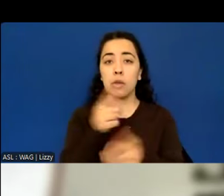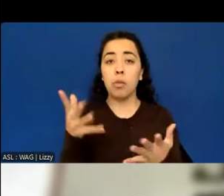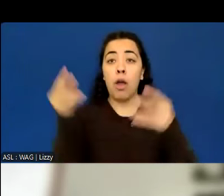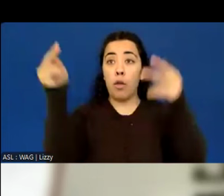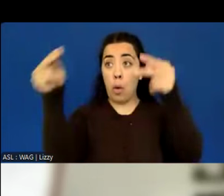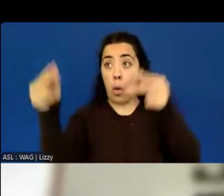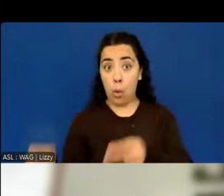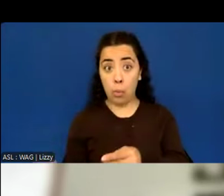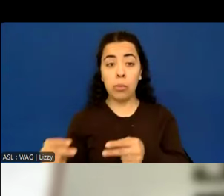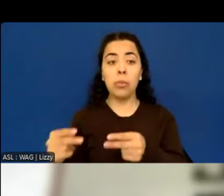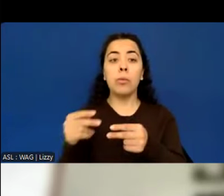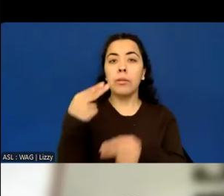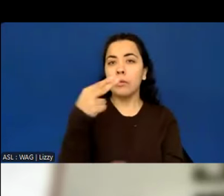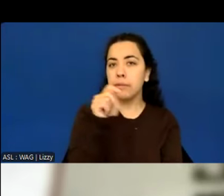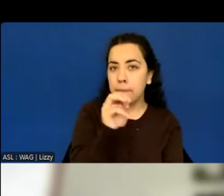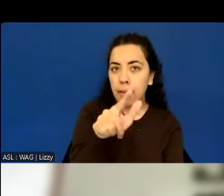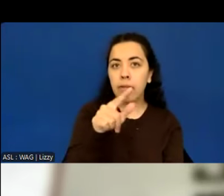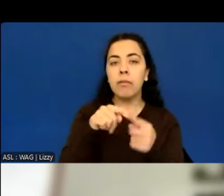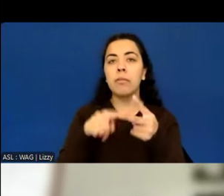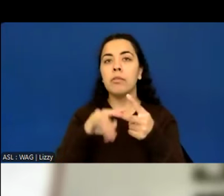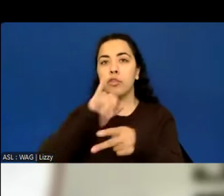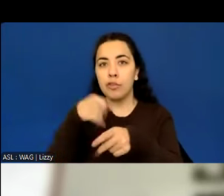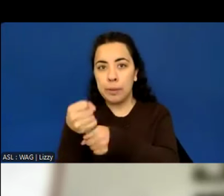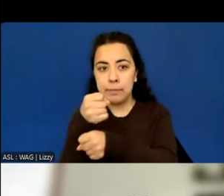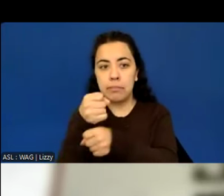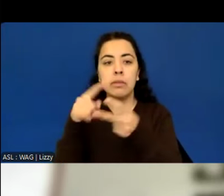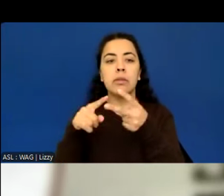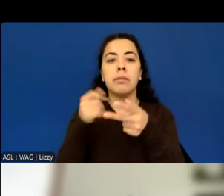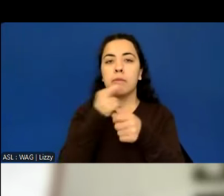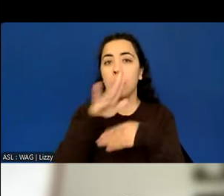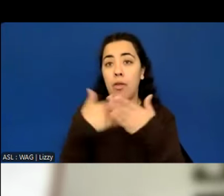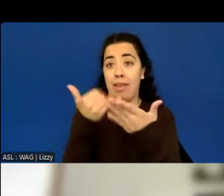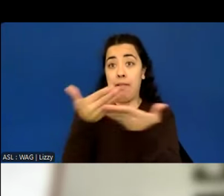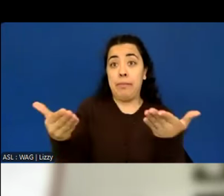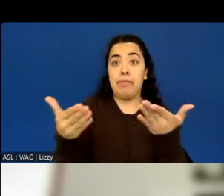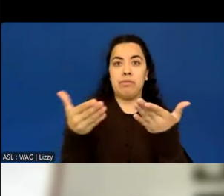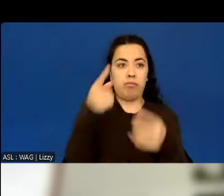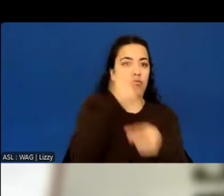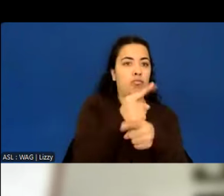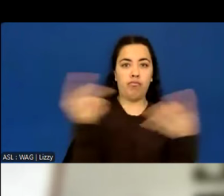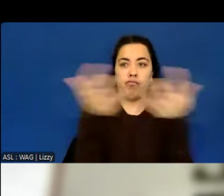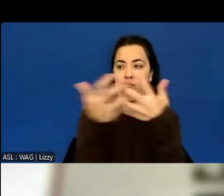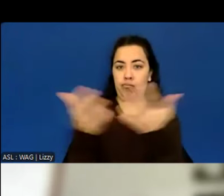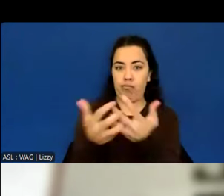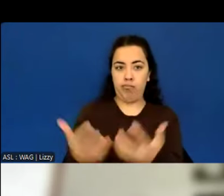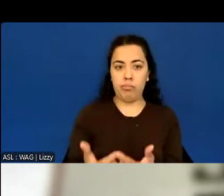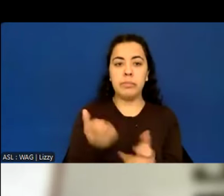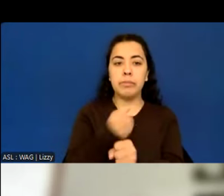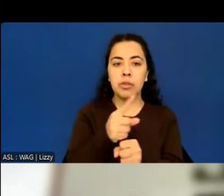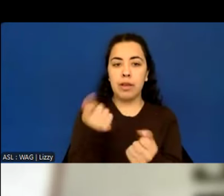so HTML and JavaScript, the elements are used correctly. The attributes are appropriate for